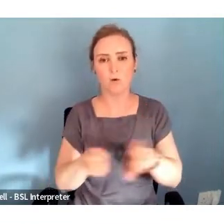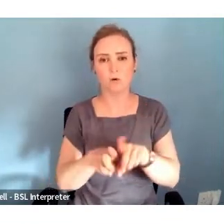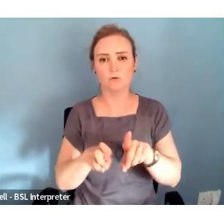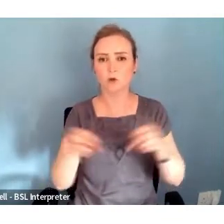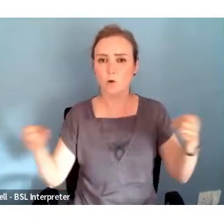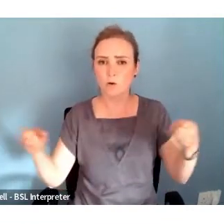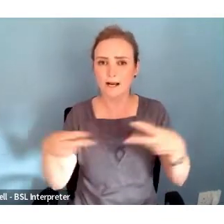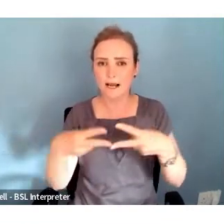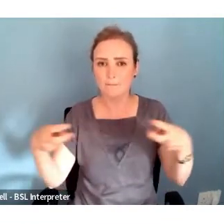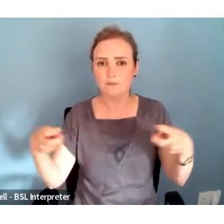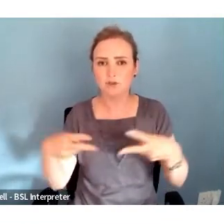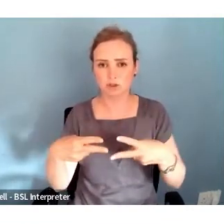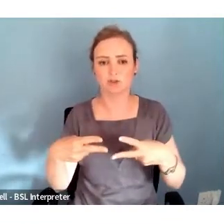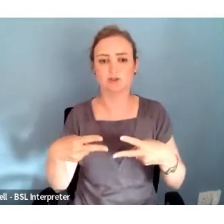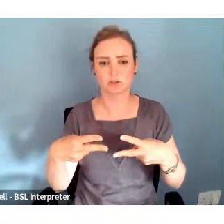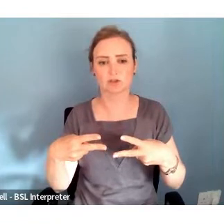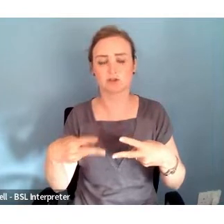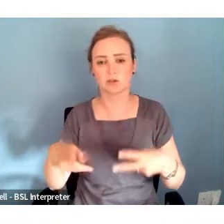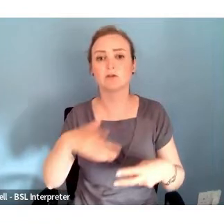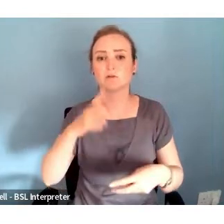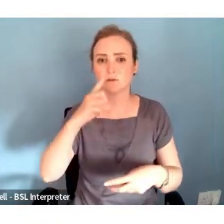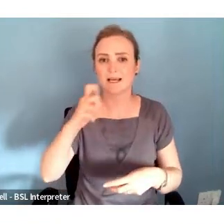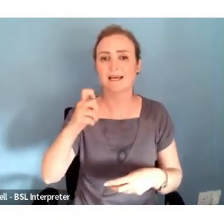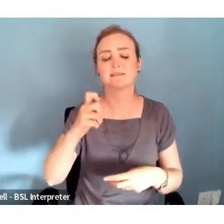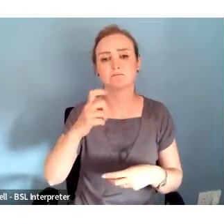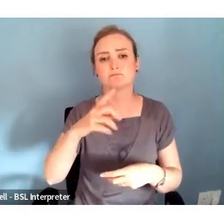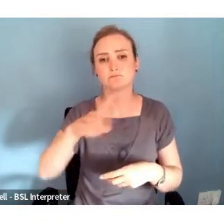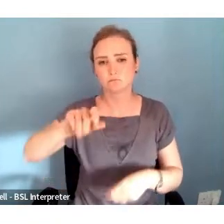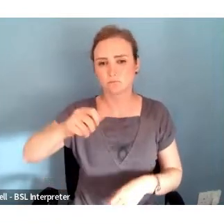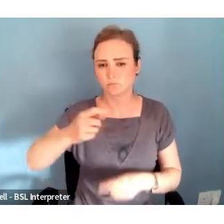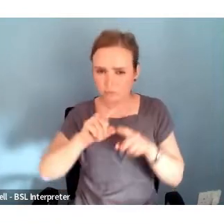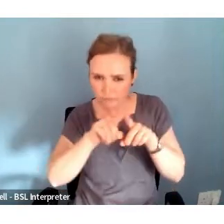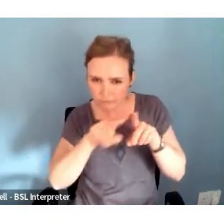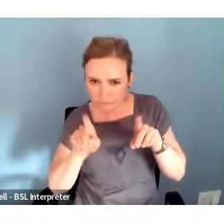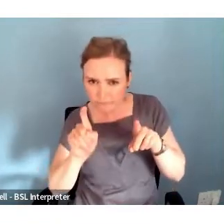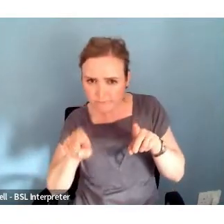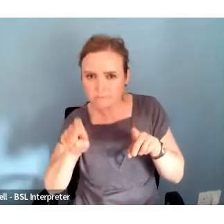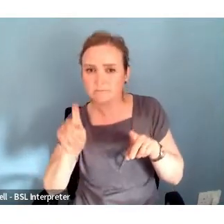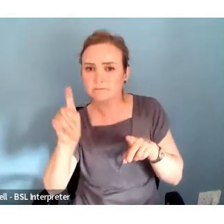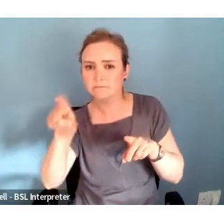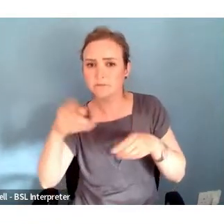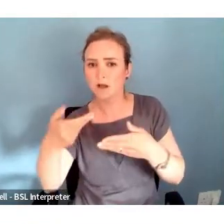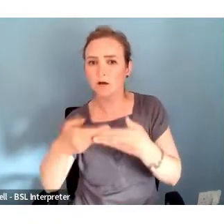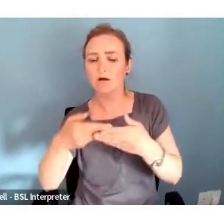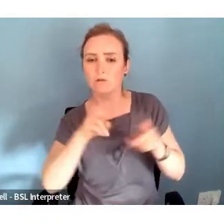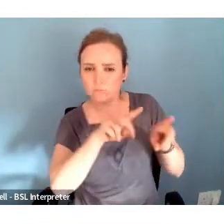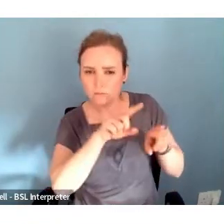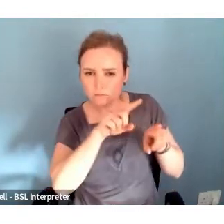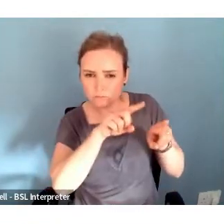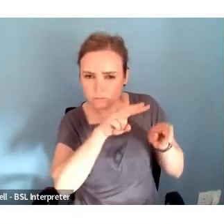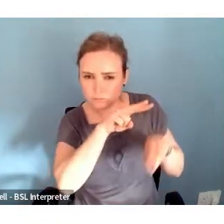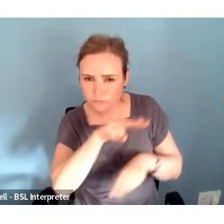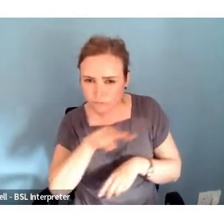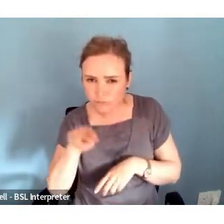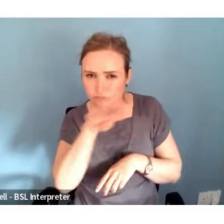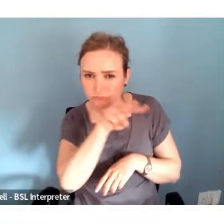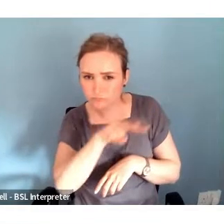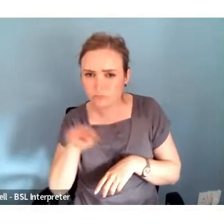your live transcript, then you will be able to follow the captions as we go along. We put these on as a